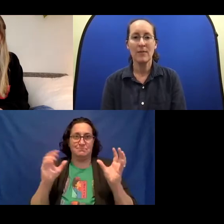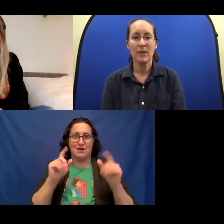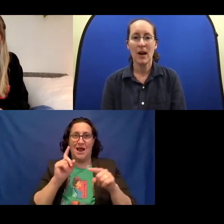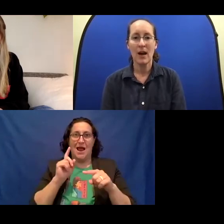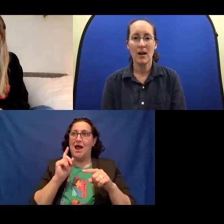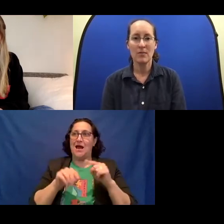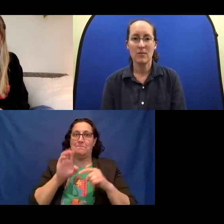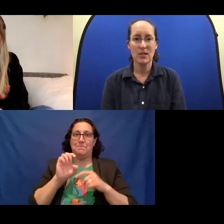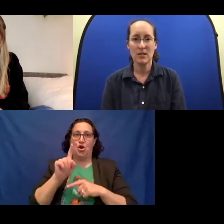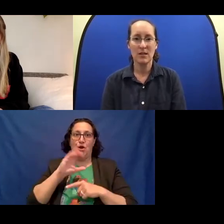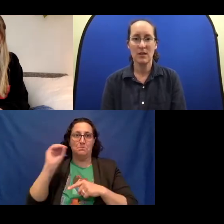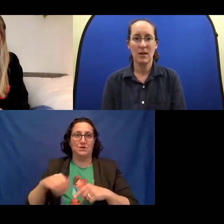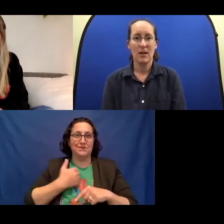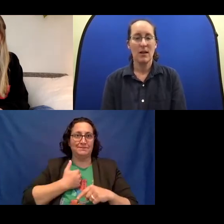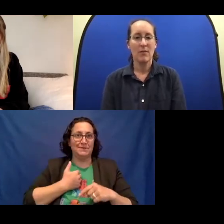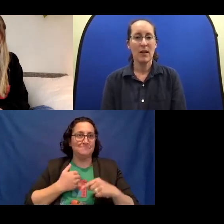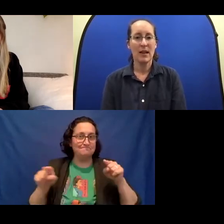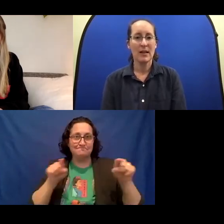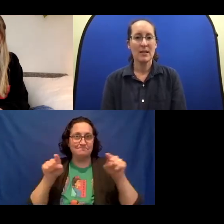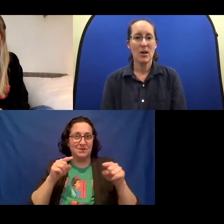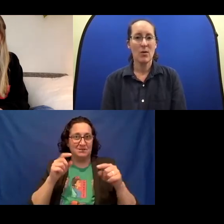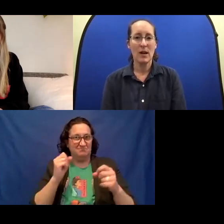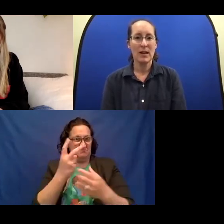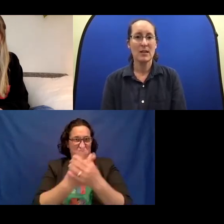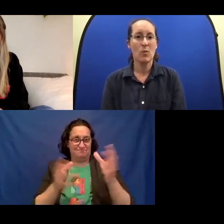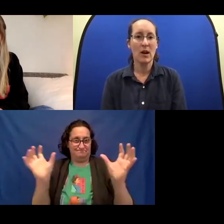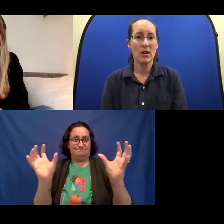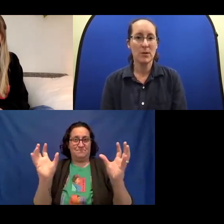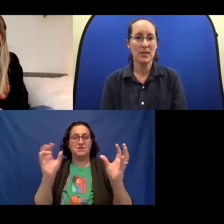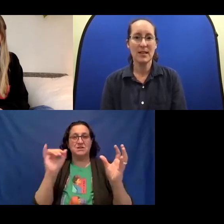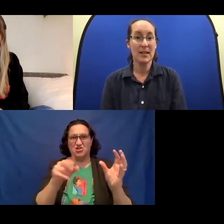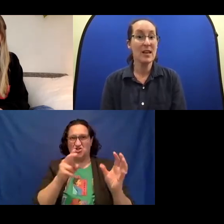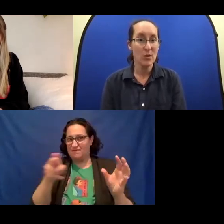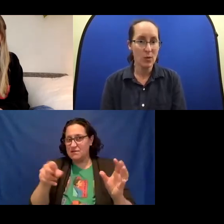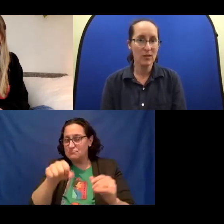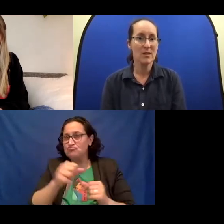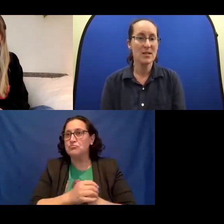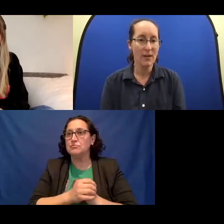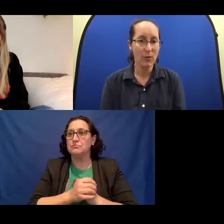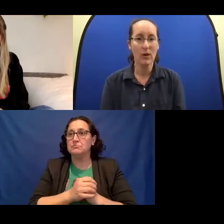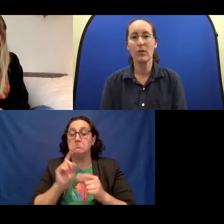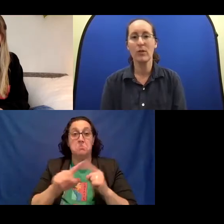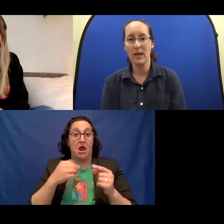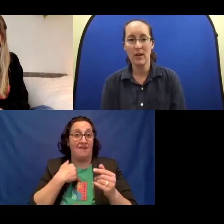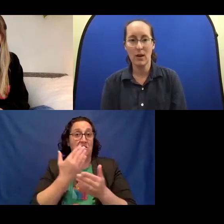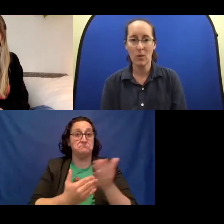just feeling as though one isn't 100% in either world, the deaf world or the hearing world,